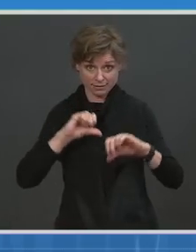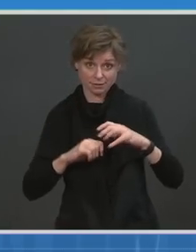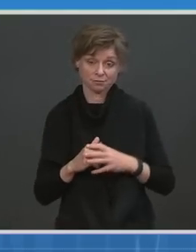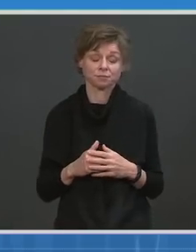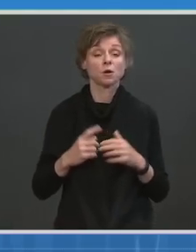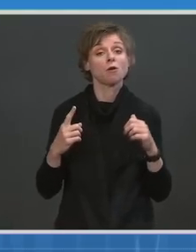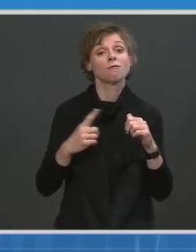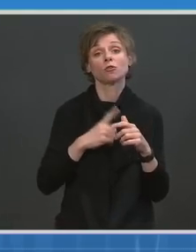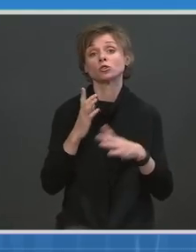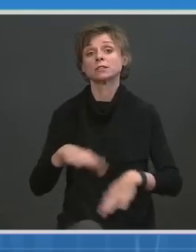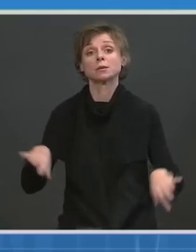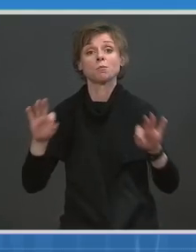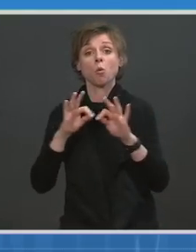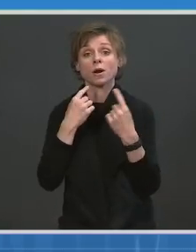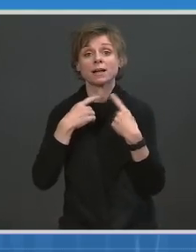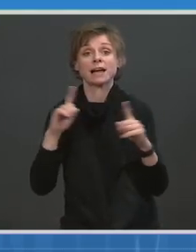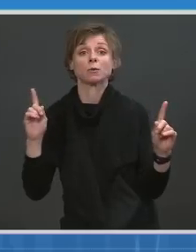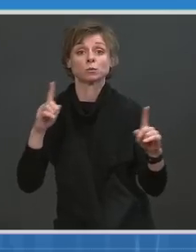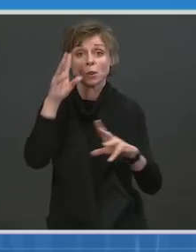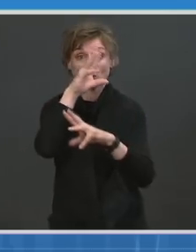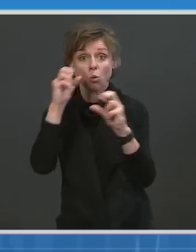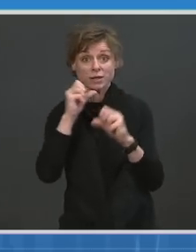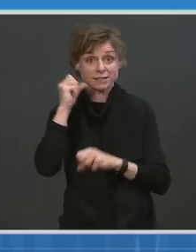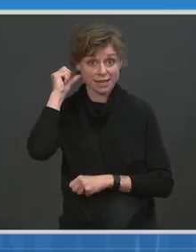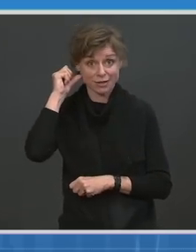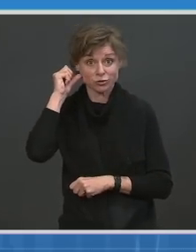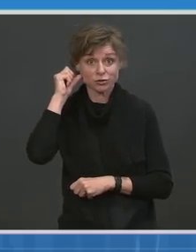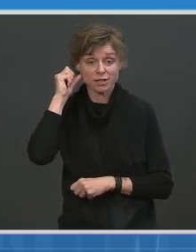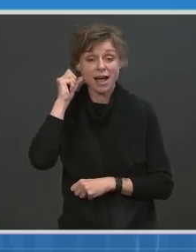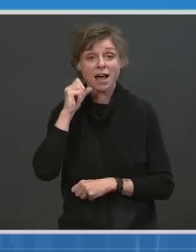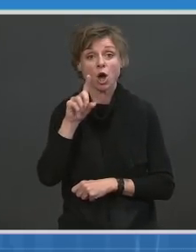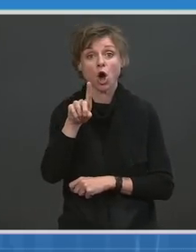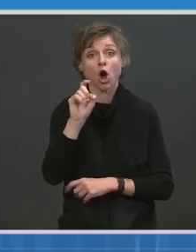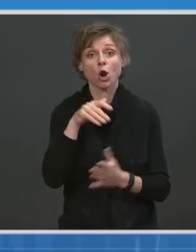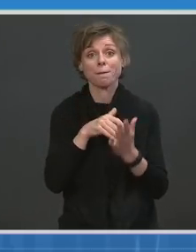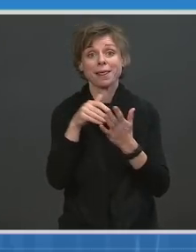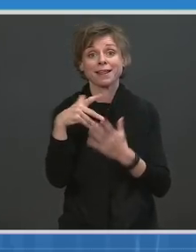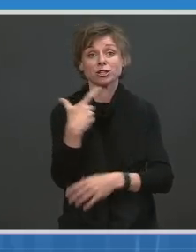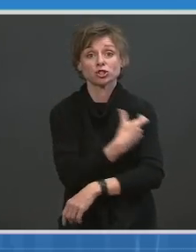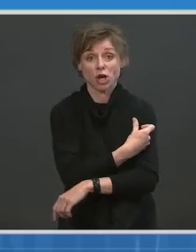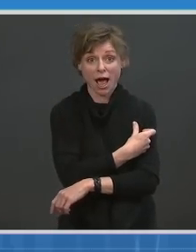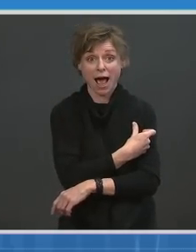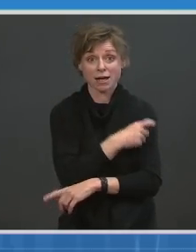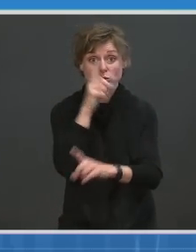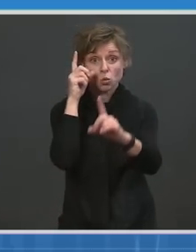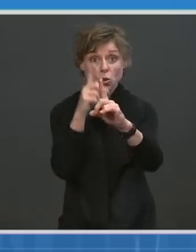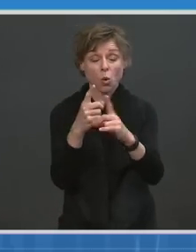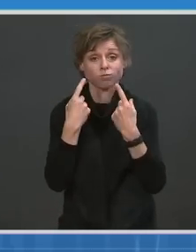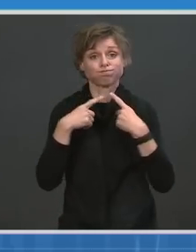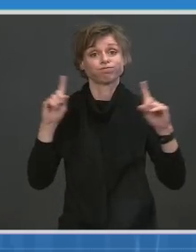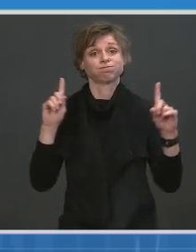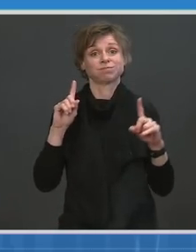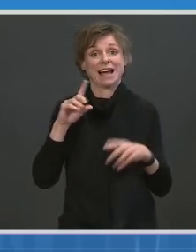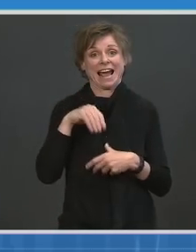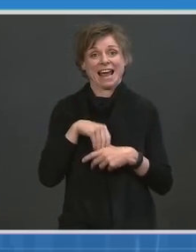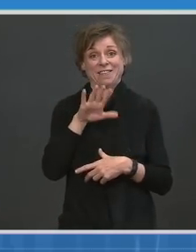the President made yesterday. We reached our 100 million shots goal in just 58 days, weeks ahead of schedule.